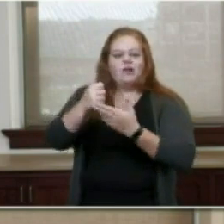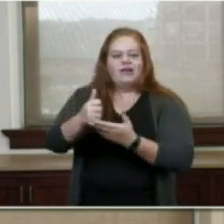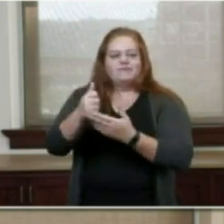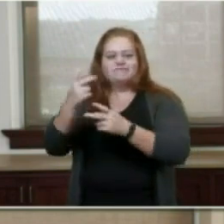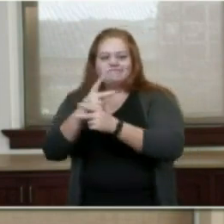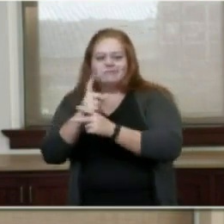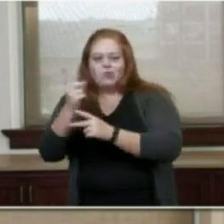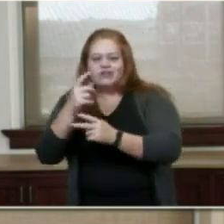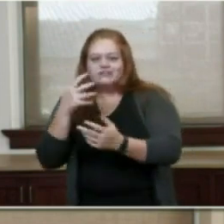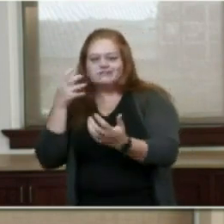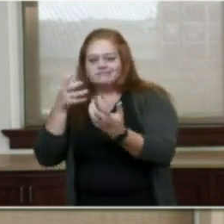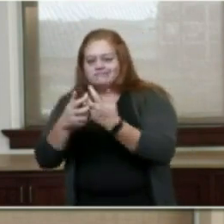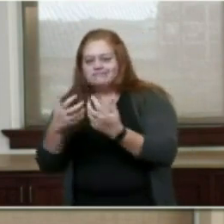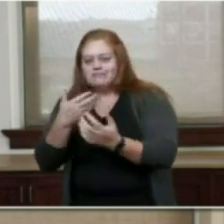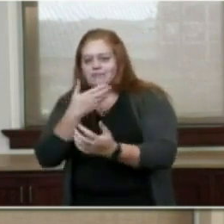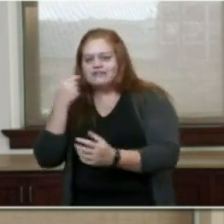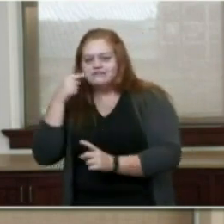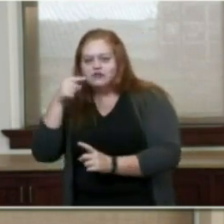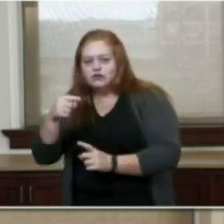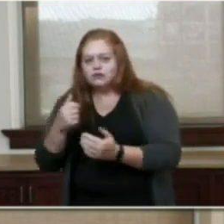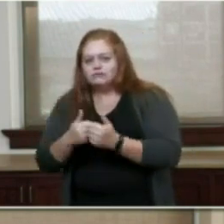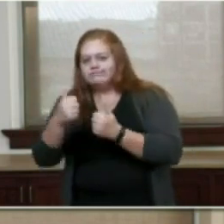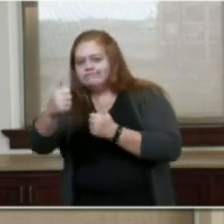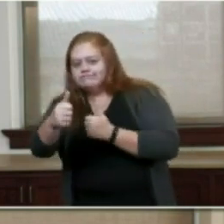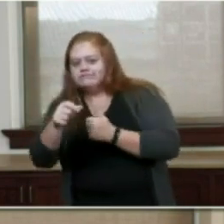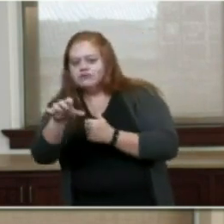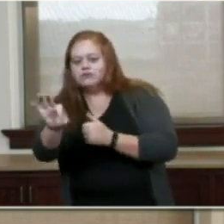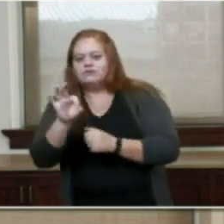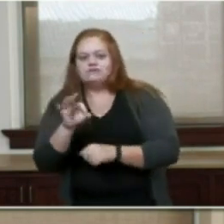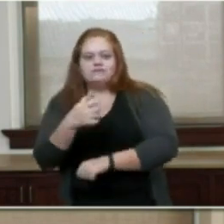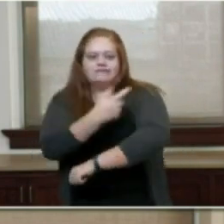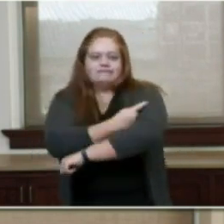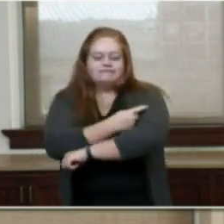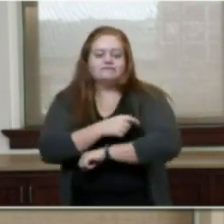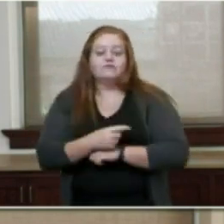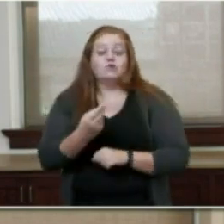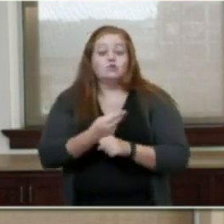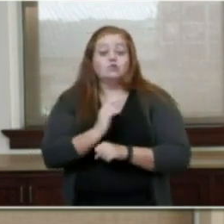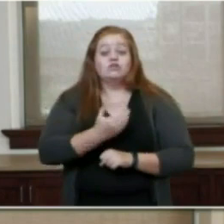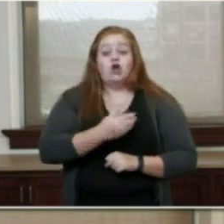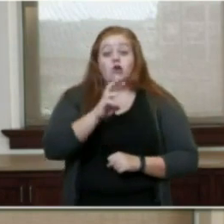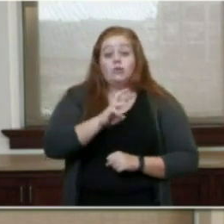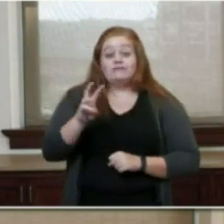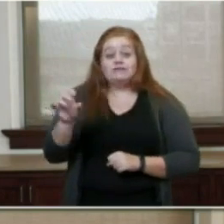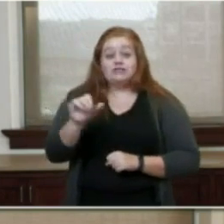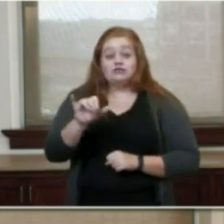a location to get a vaccine. You can use our website. Um But covid vaccines